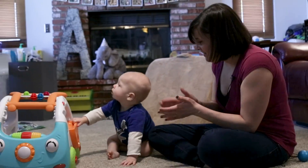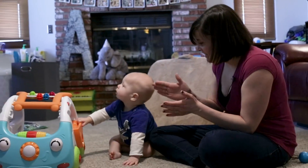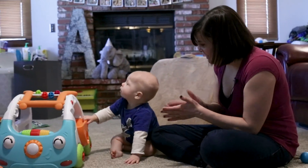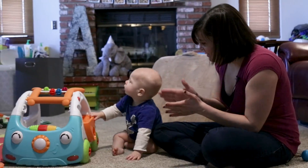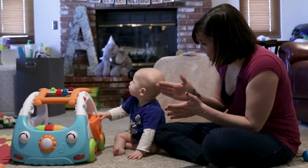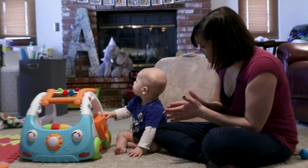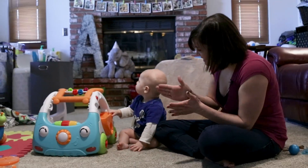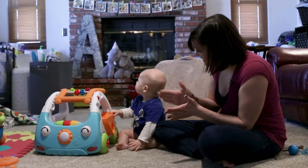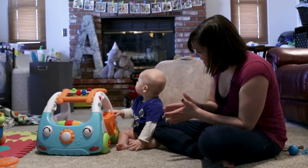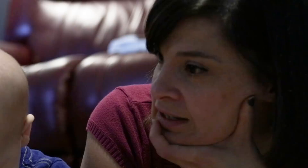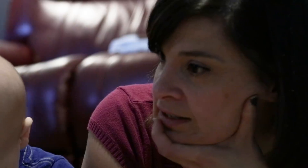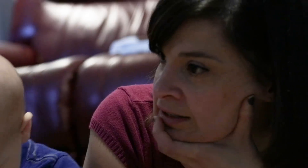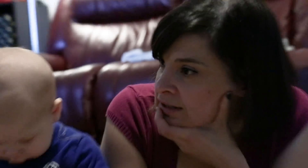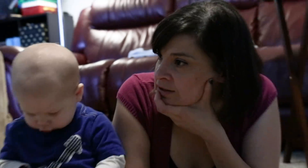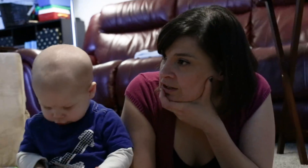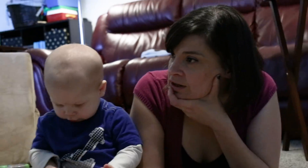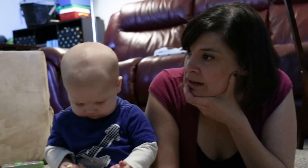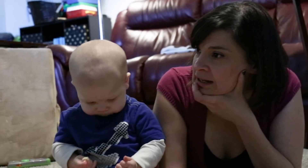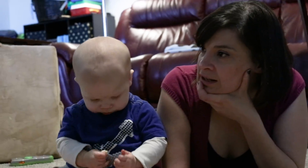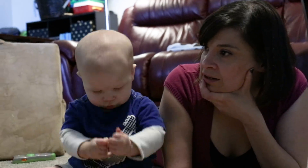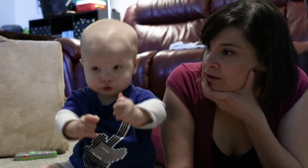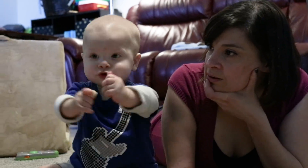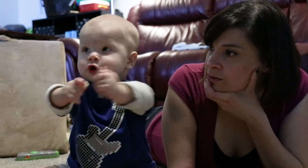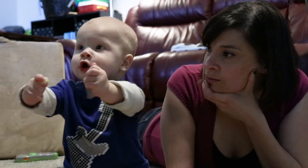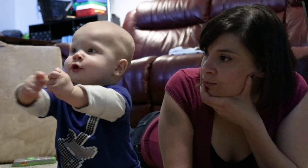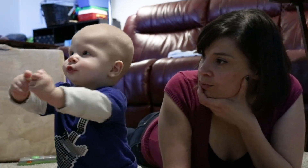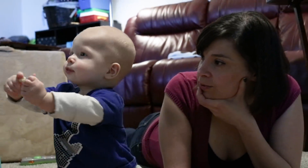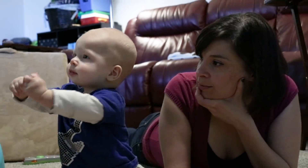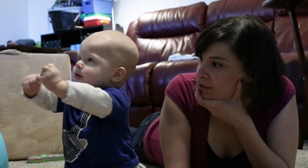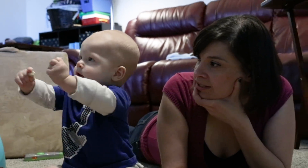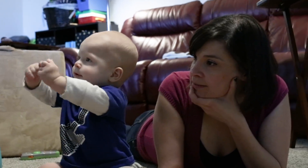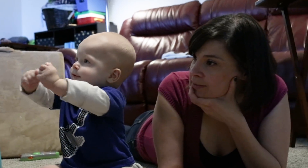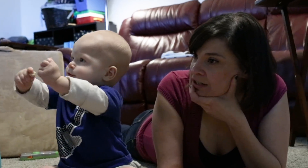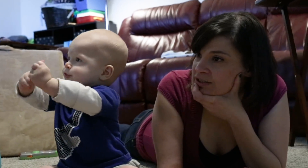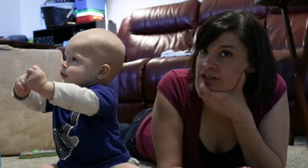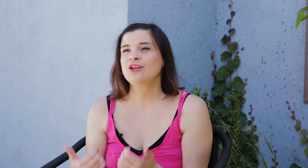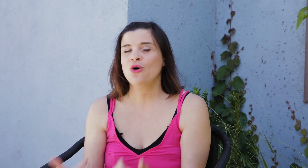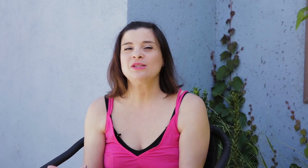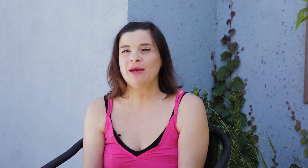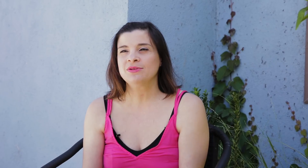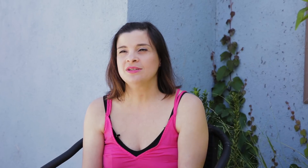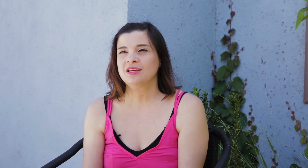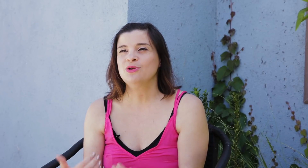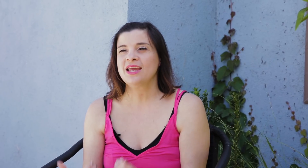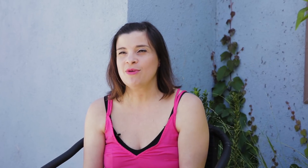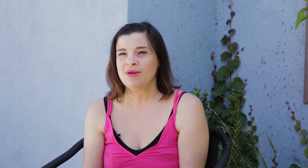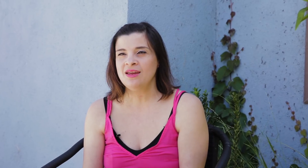and it's going to make him understand that sort of no matter what he needs, he'll always be able to communicate with me.